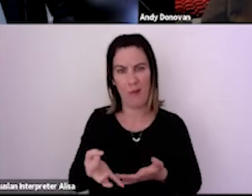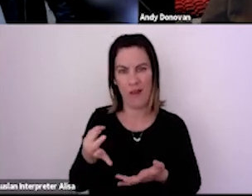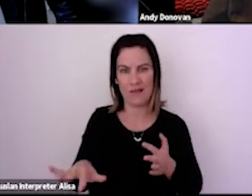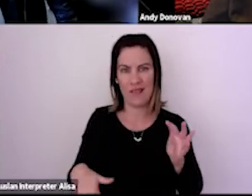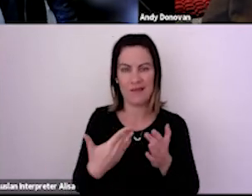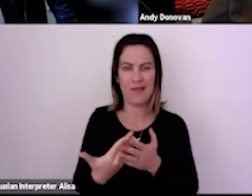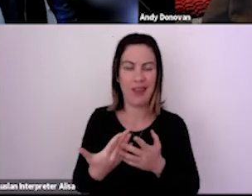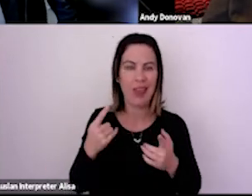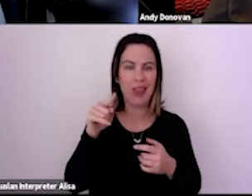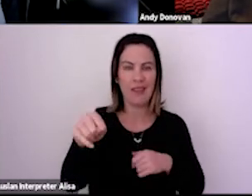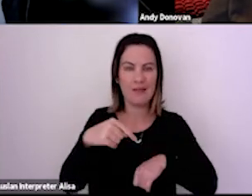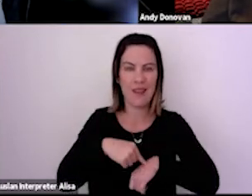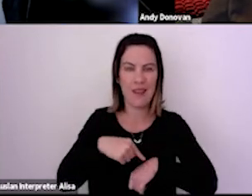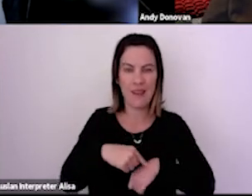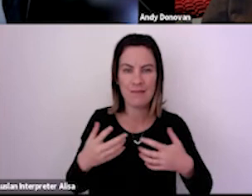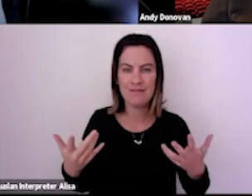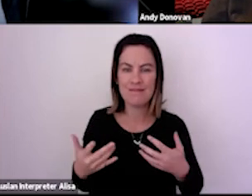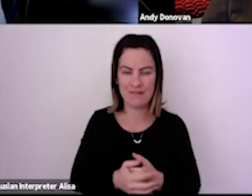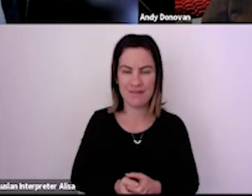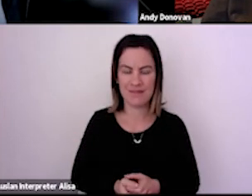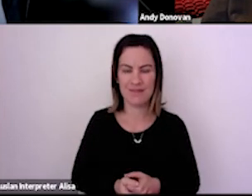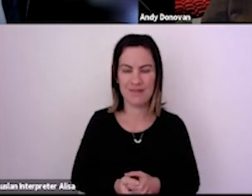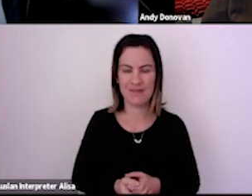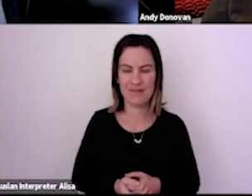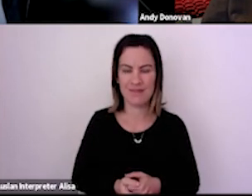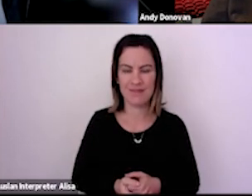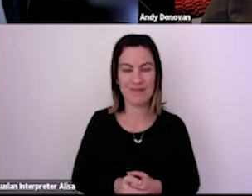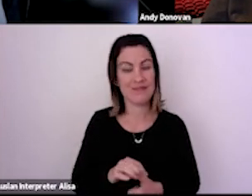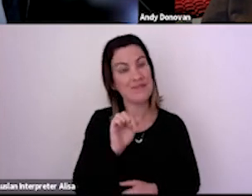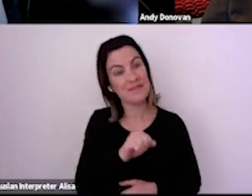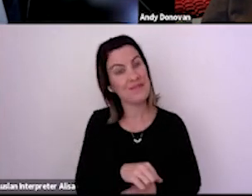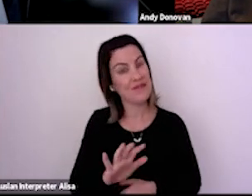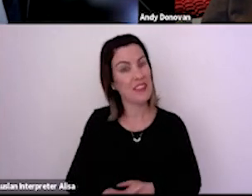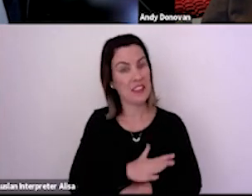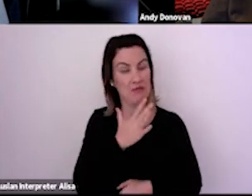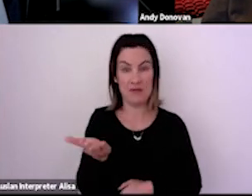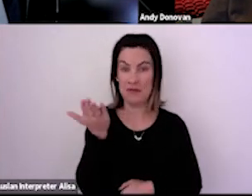I know in March with were flabbergasted to see such strong attendance figures